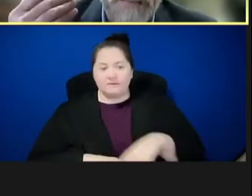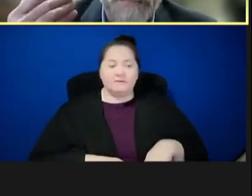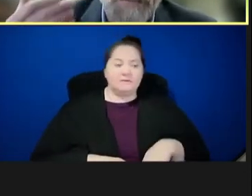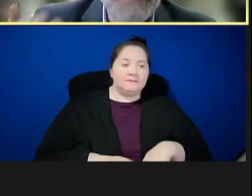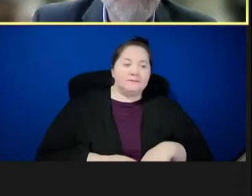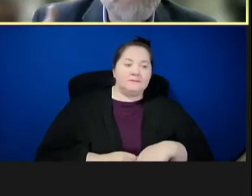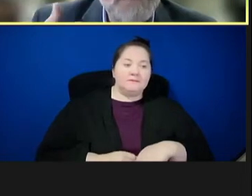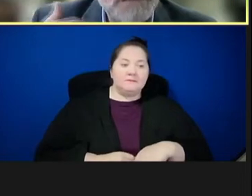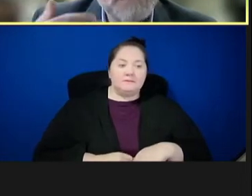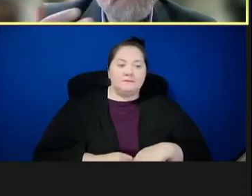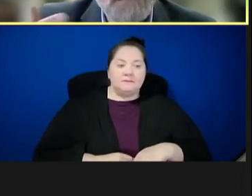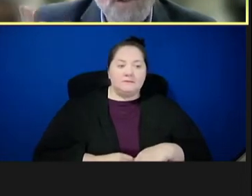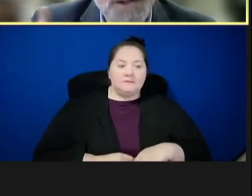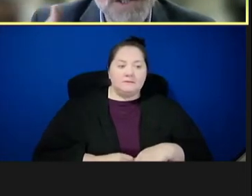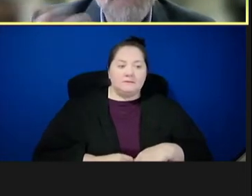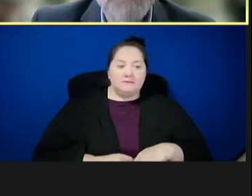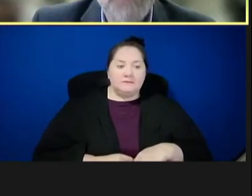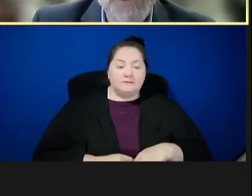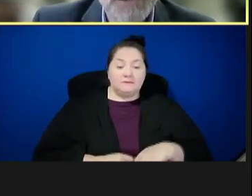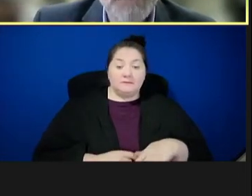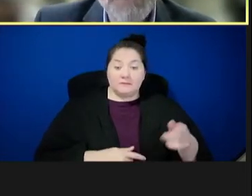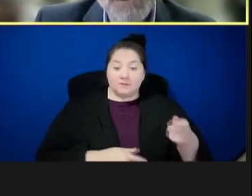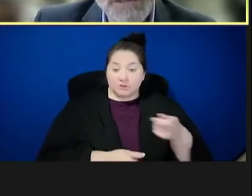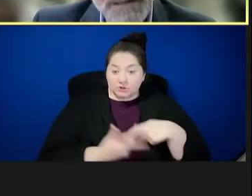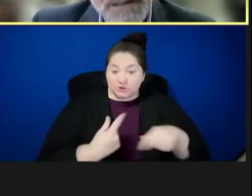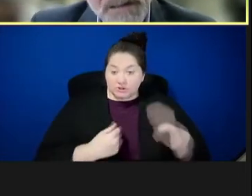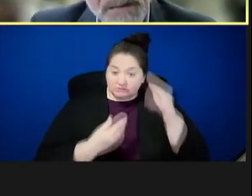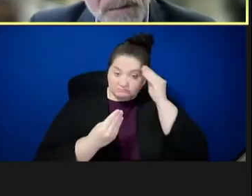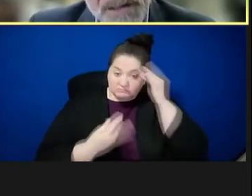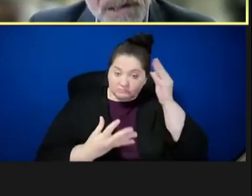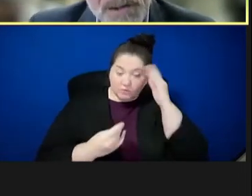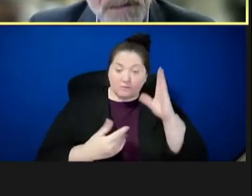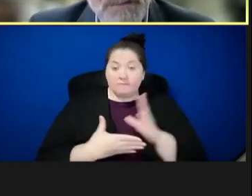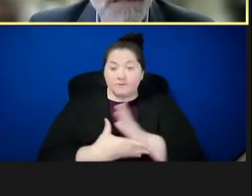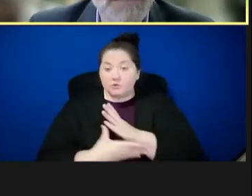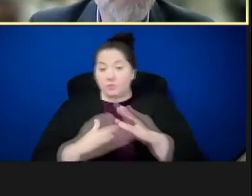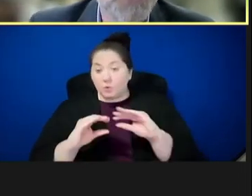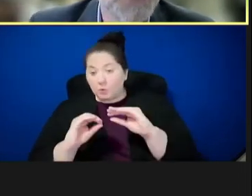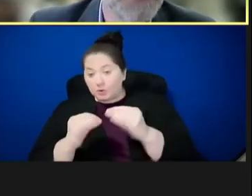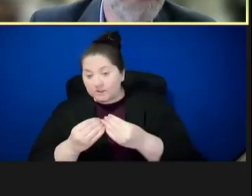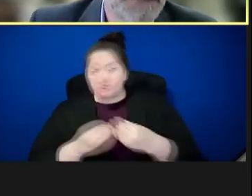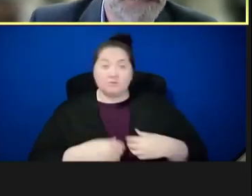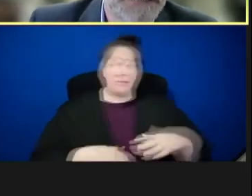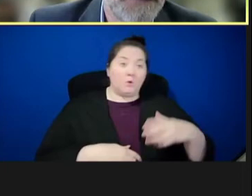The fundamental exchange of information between the organization and the regulators,